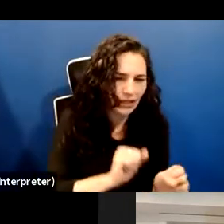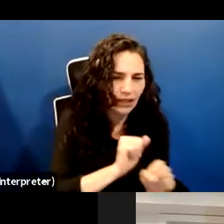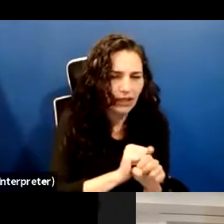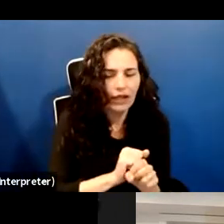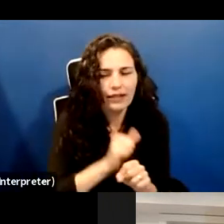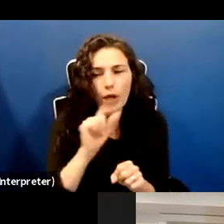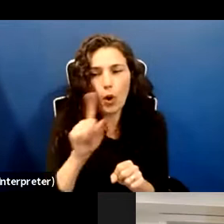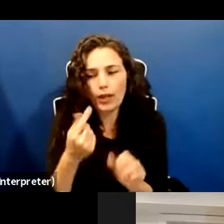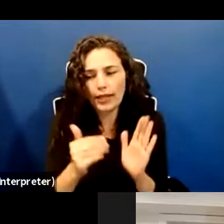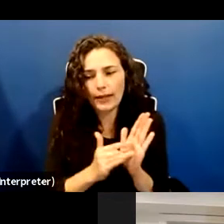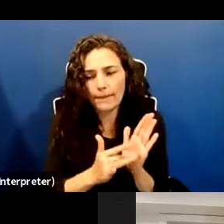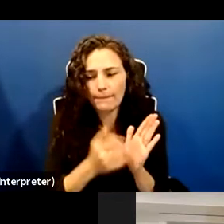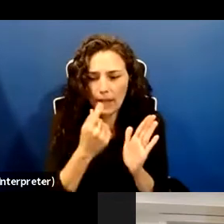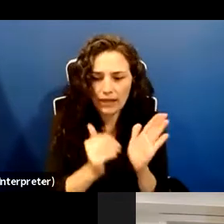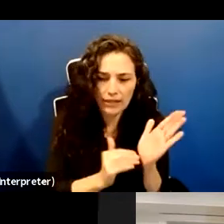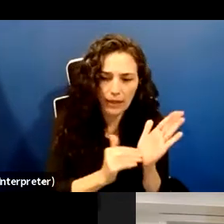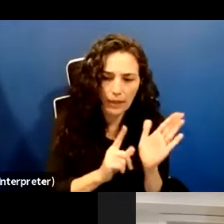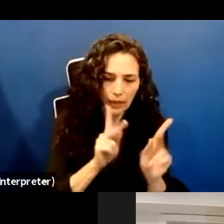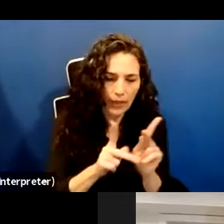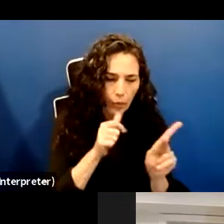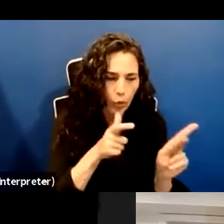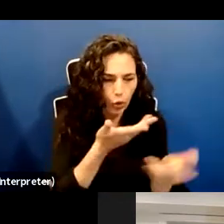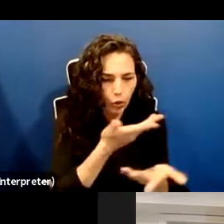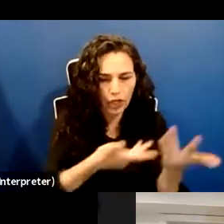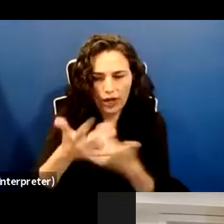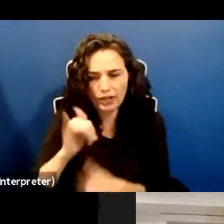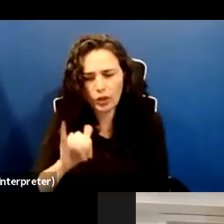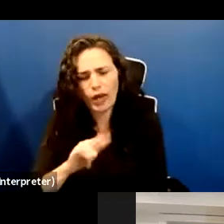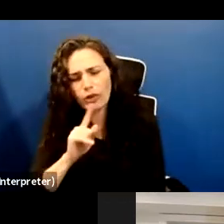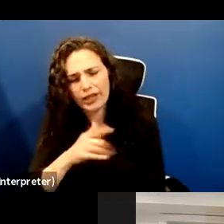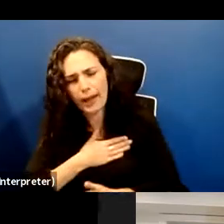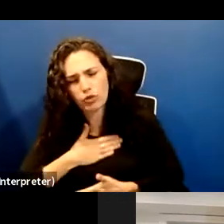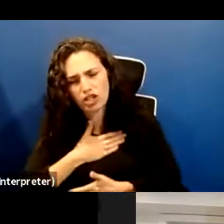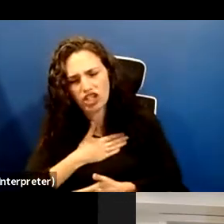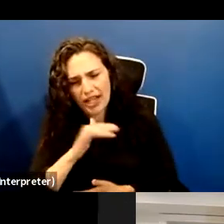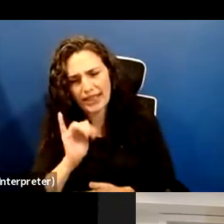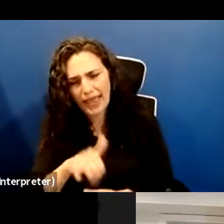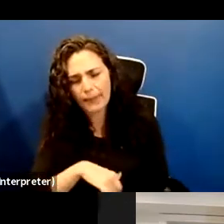So it gave me a much greater appreciation for that. And yeah, I think the second half of the series